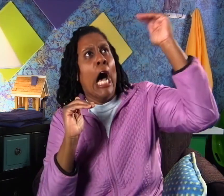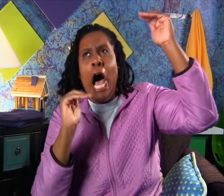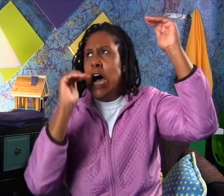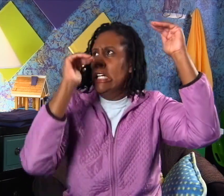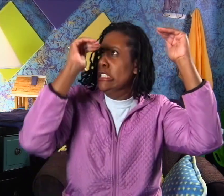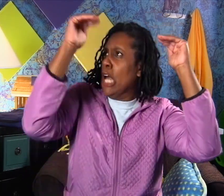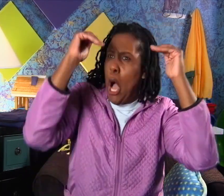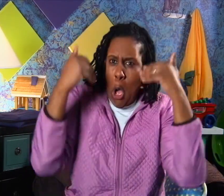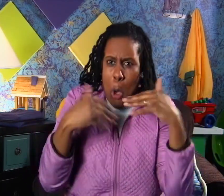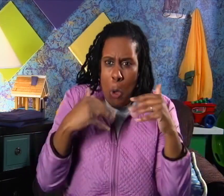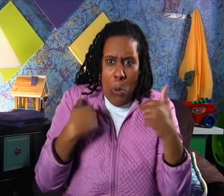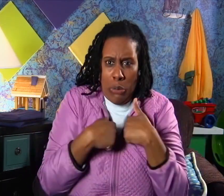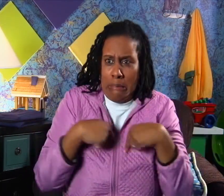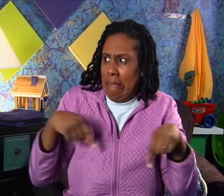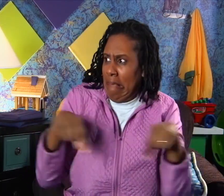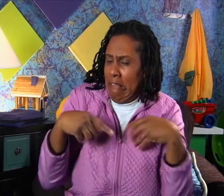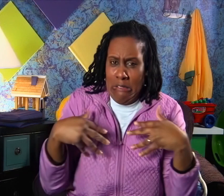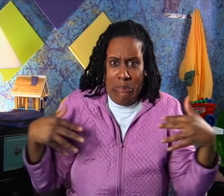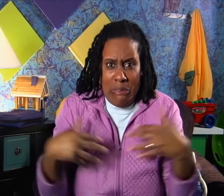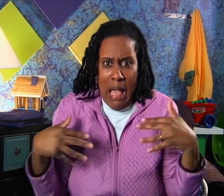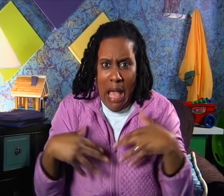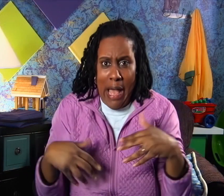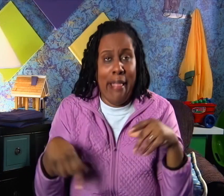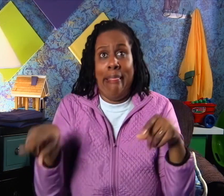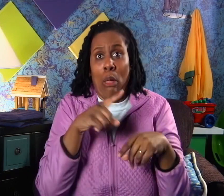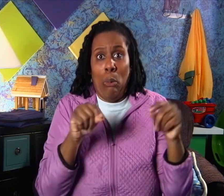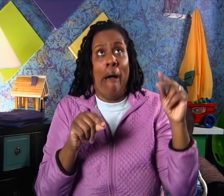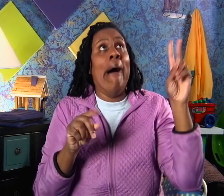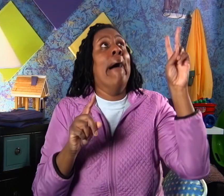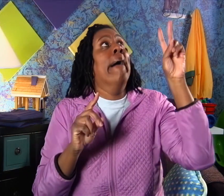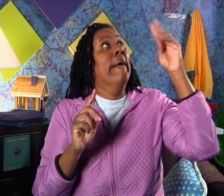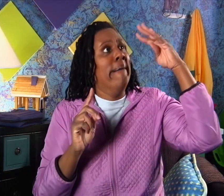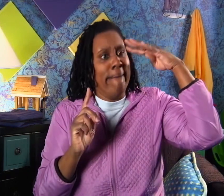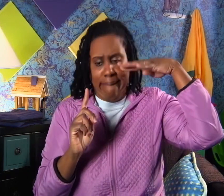"THE PEOPLE WHO LIVE THERE ARE GIANTS.